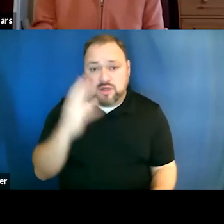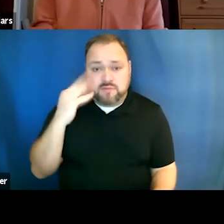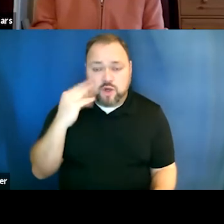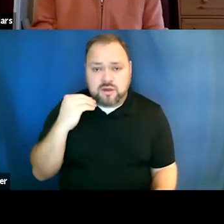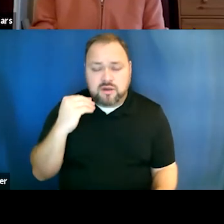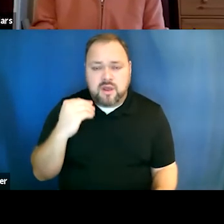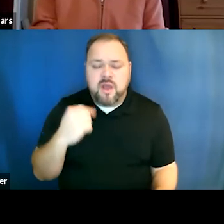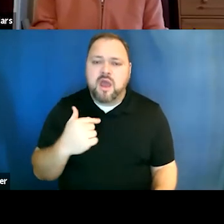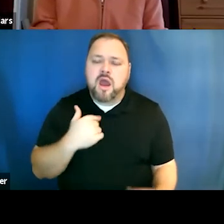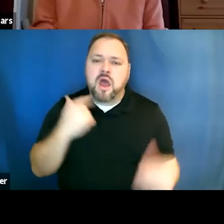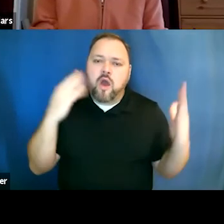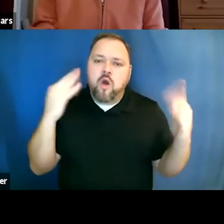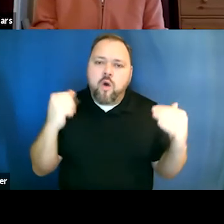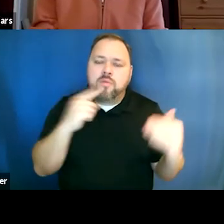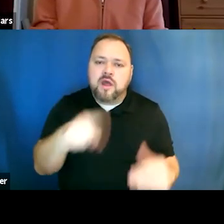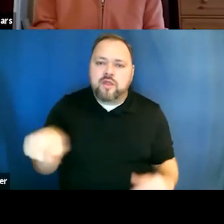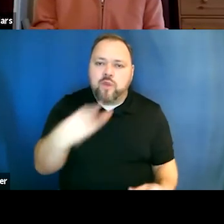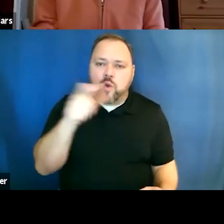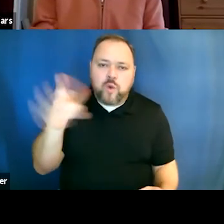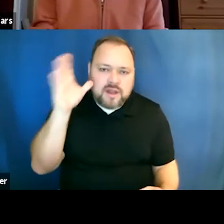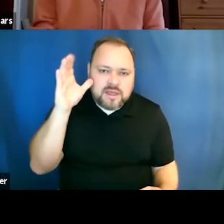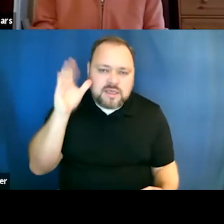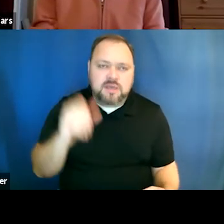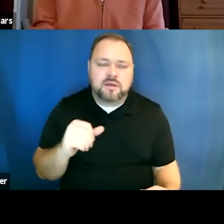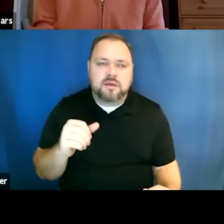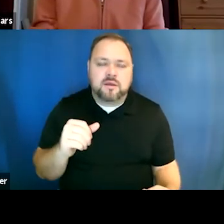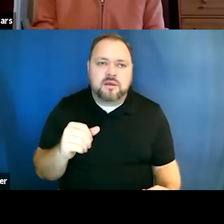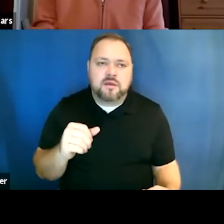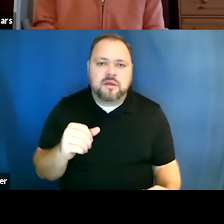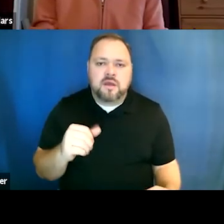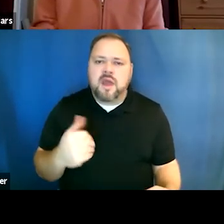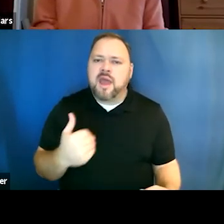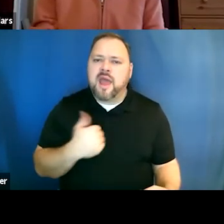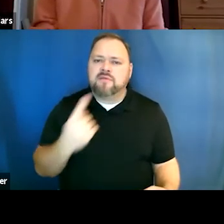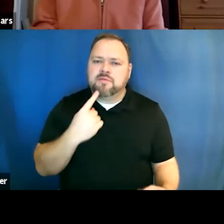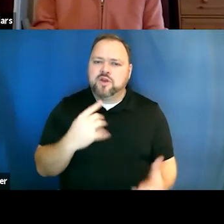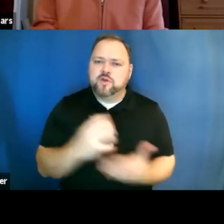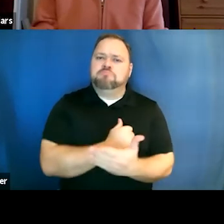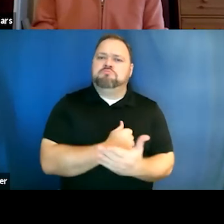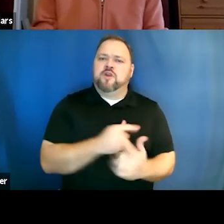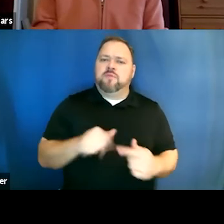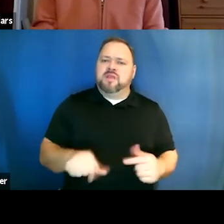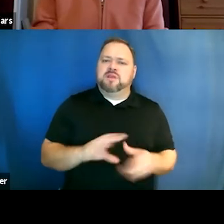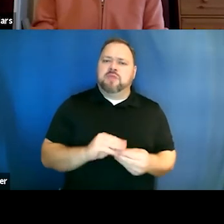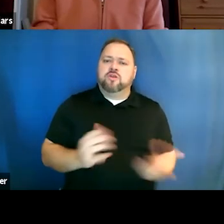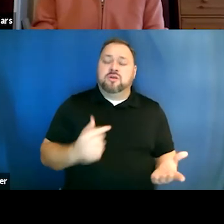I hope that those that are listening have something to take away from here because I definitely had learned so much.